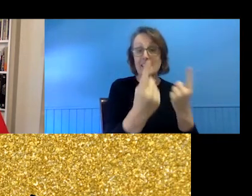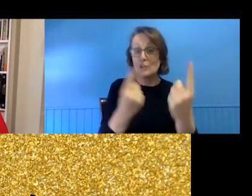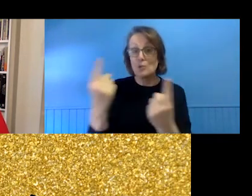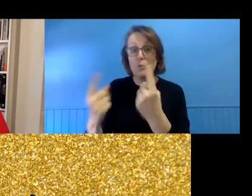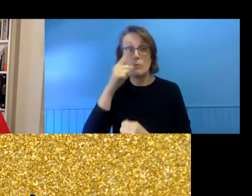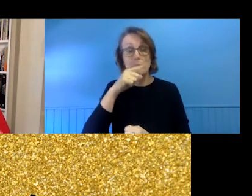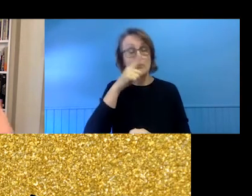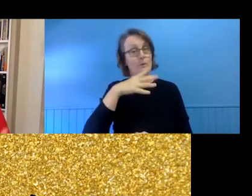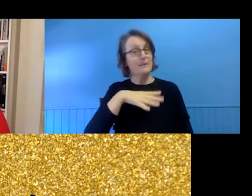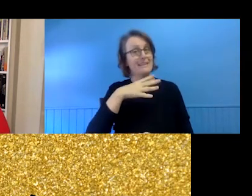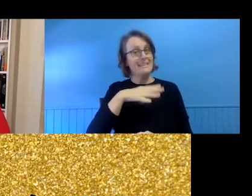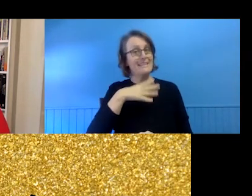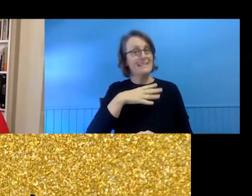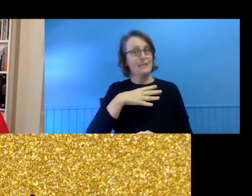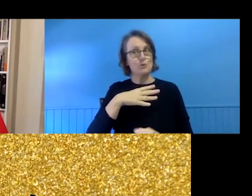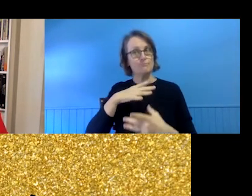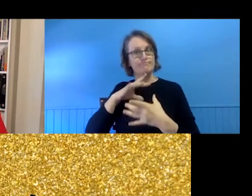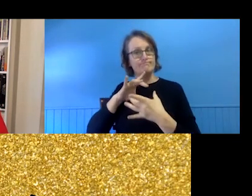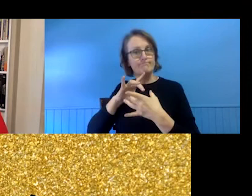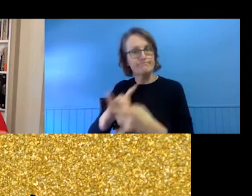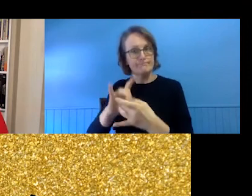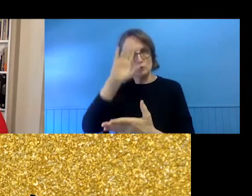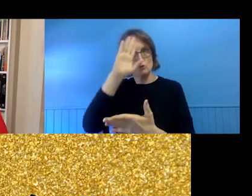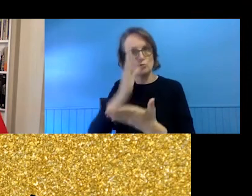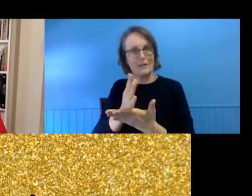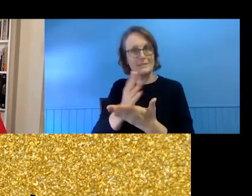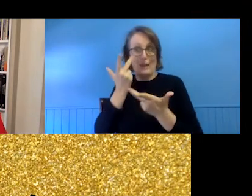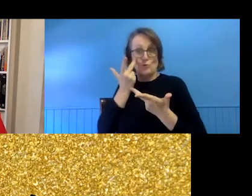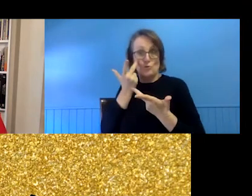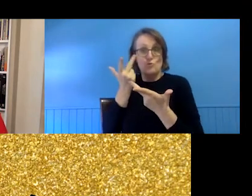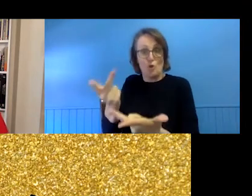to establish trust and then demonstrate that trust worthyness